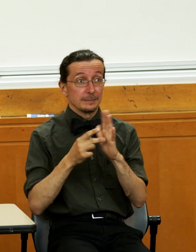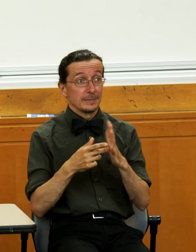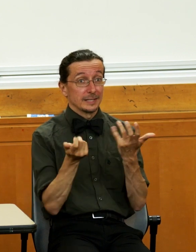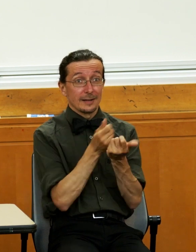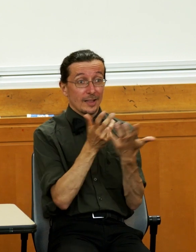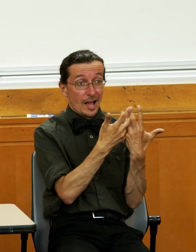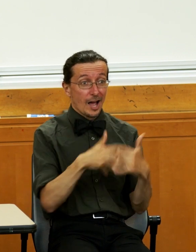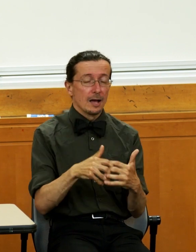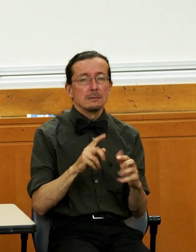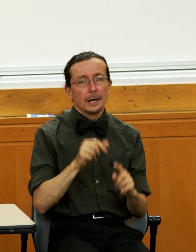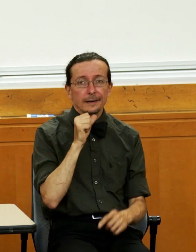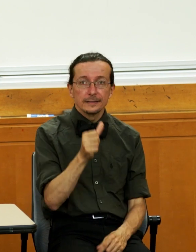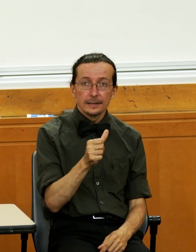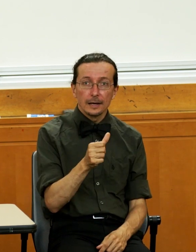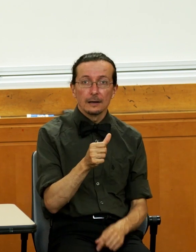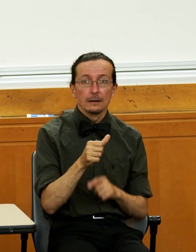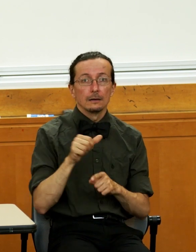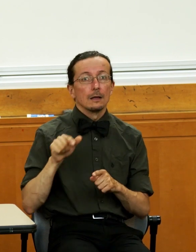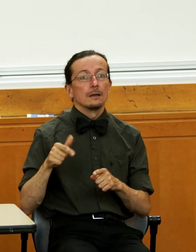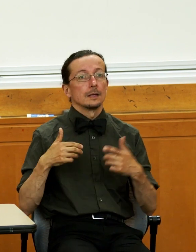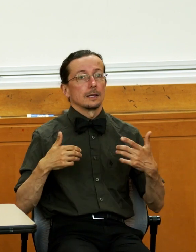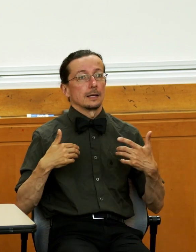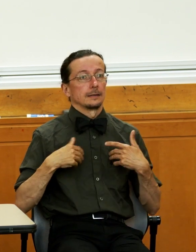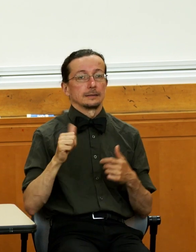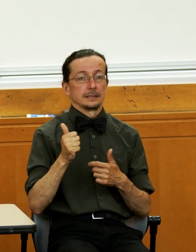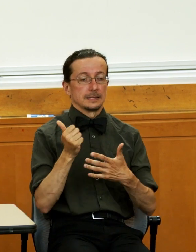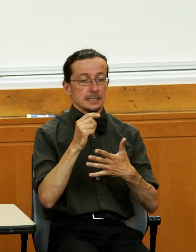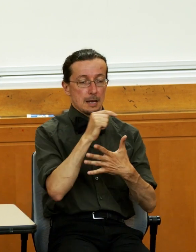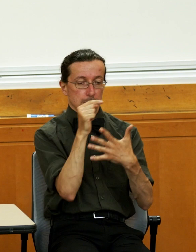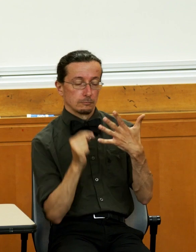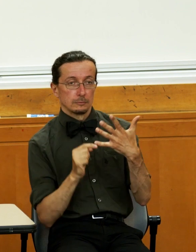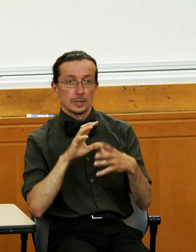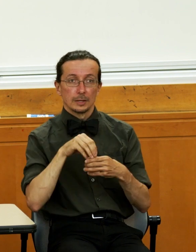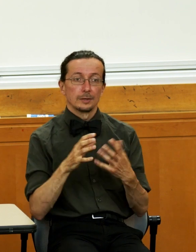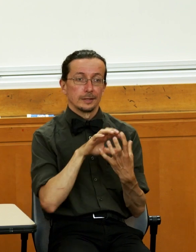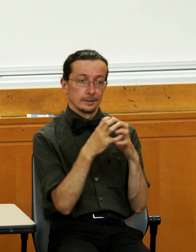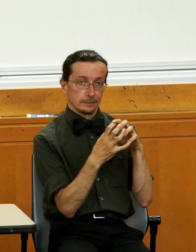Justice is a framework that has 10 principles, including intersectionality, leadership of